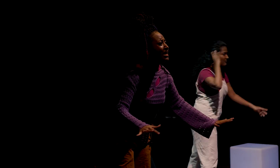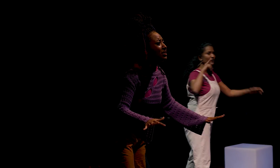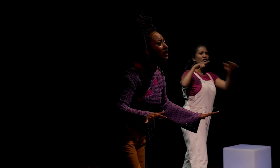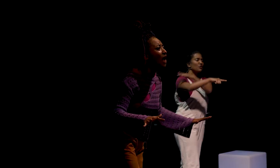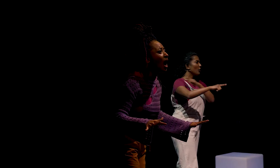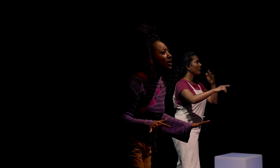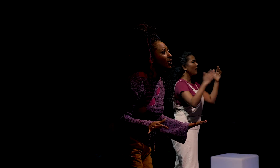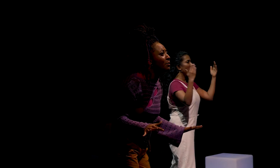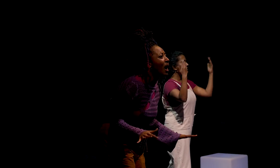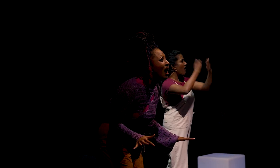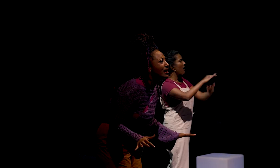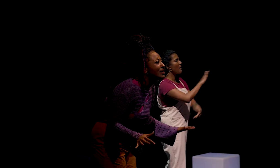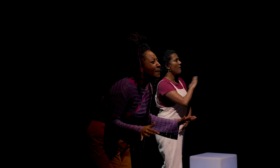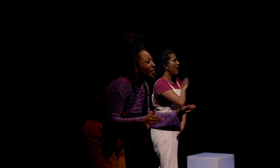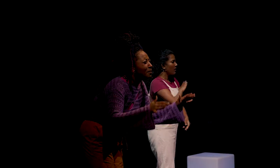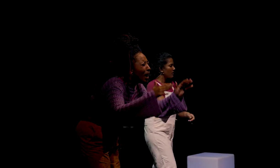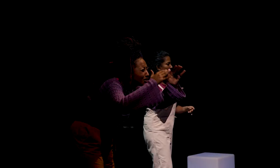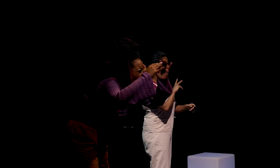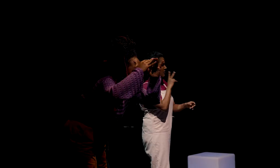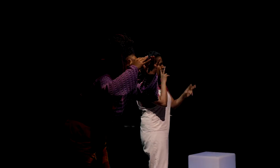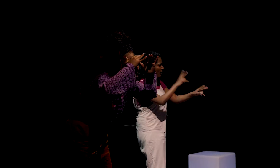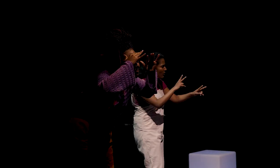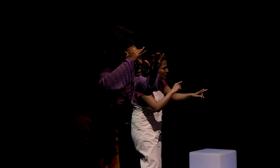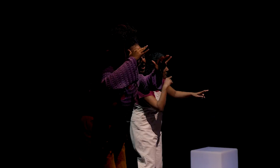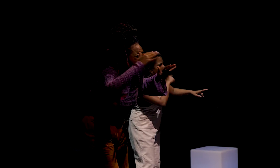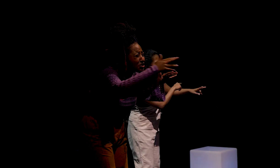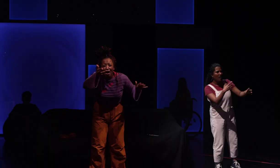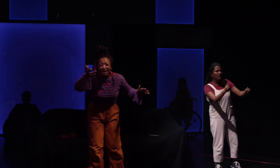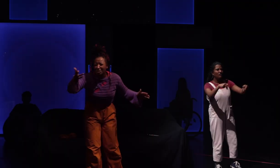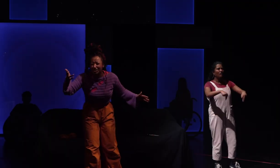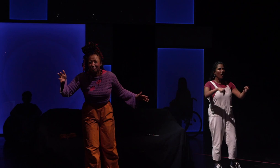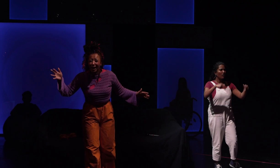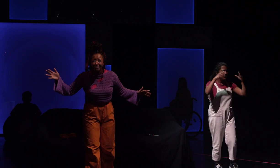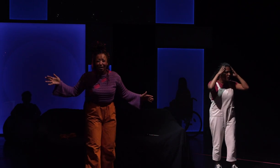into the dark of the park. Past a boy in the mist with a dog that looks like baby